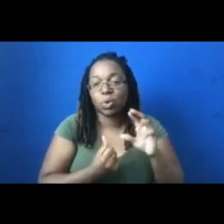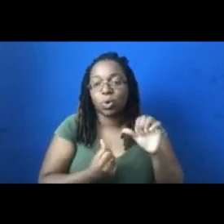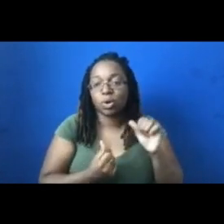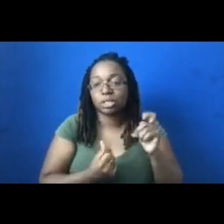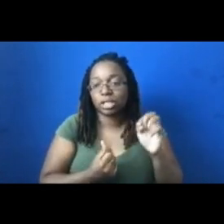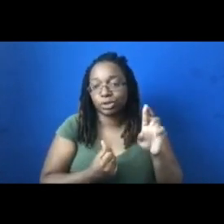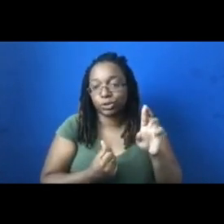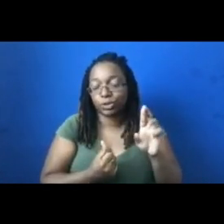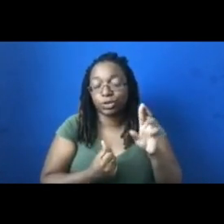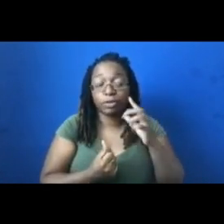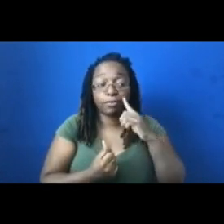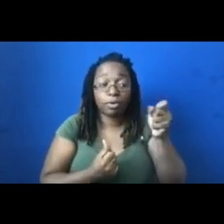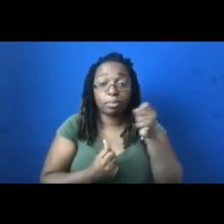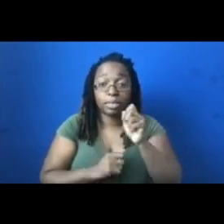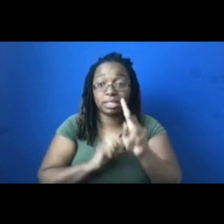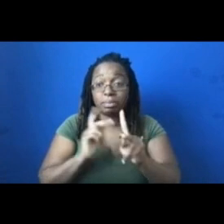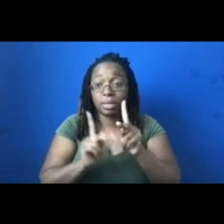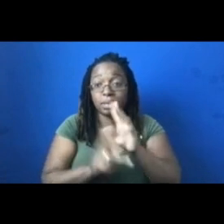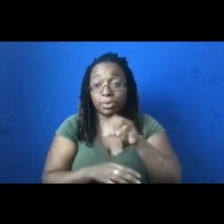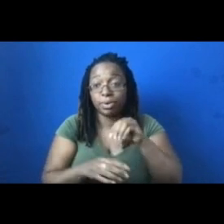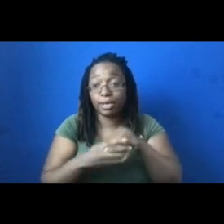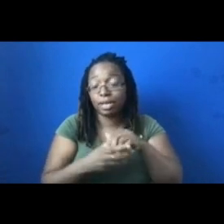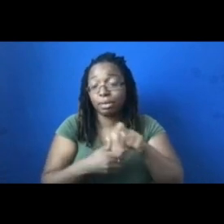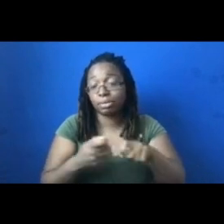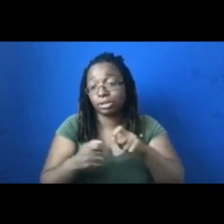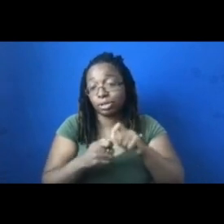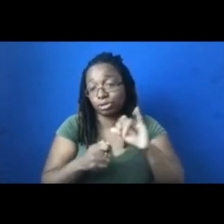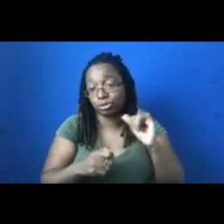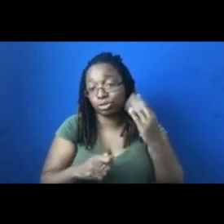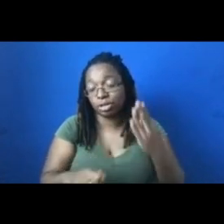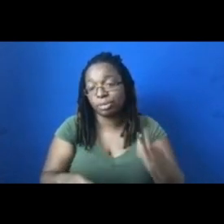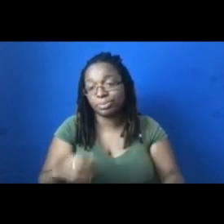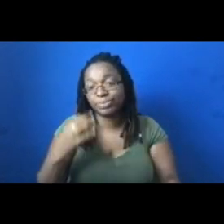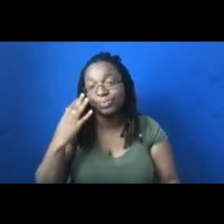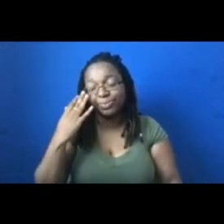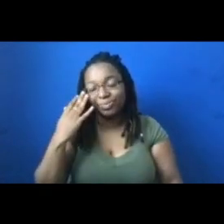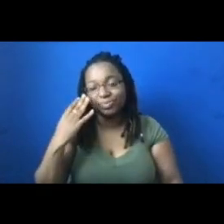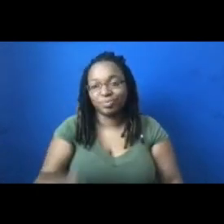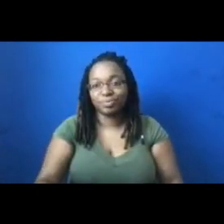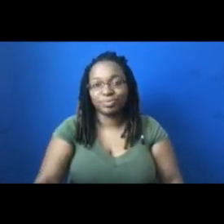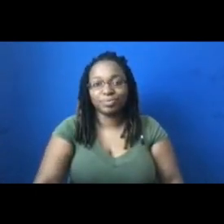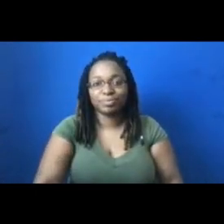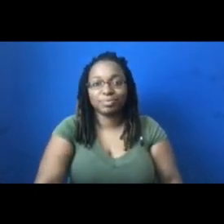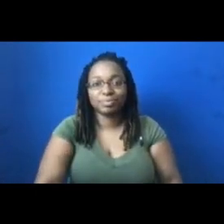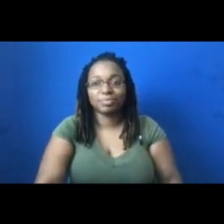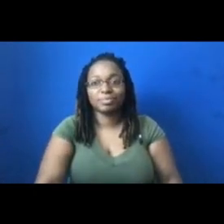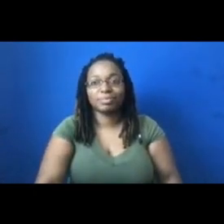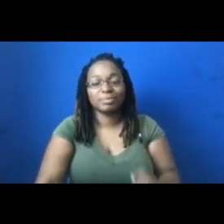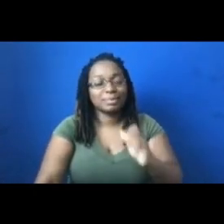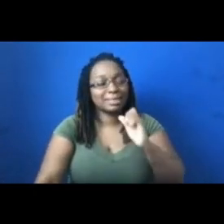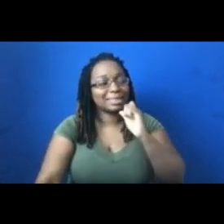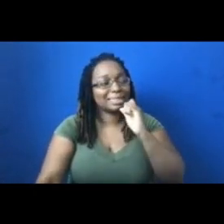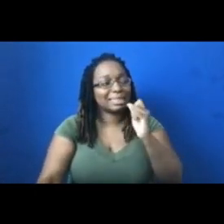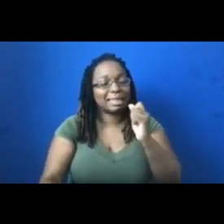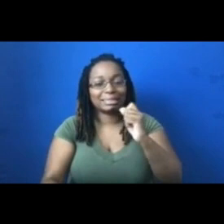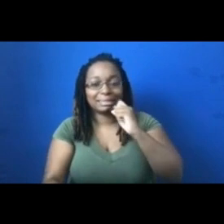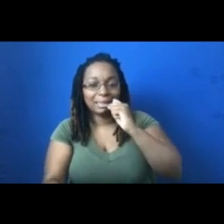jobs. So it's not entirely unresponsive, but this is not.